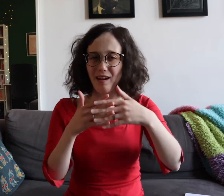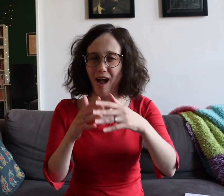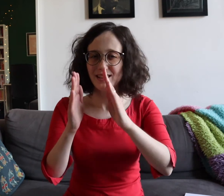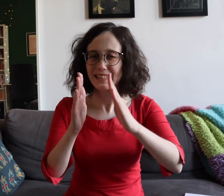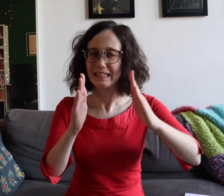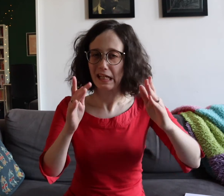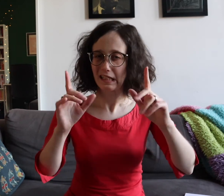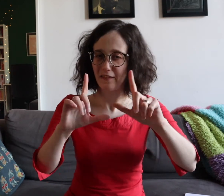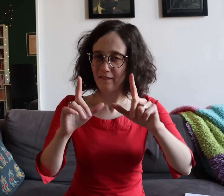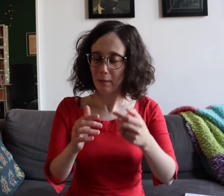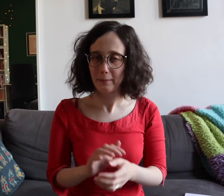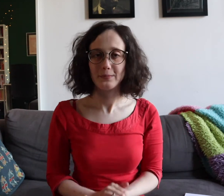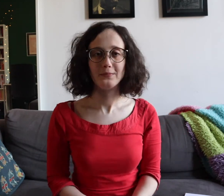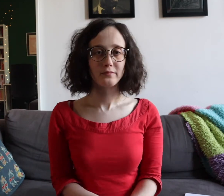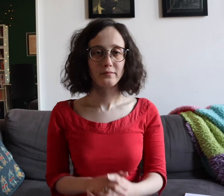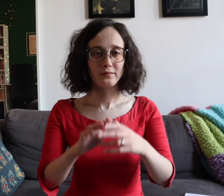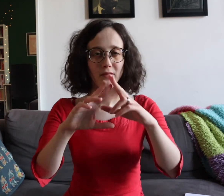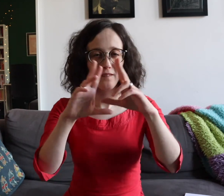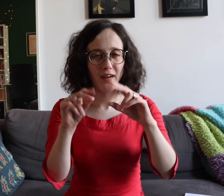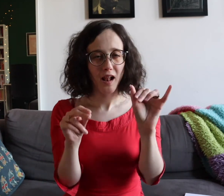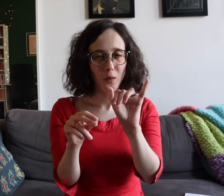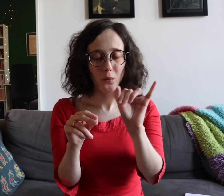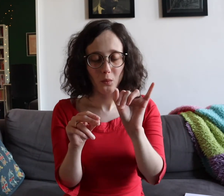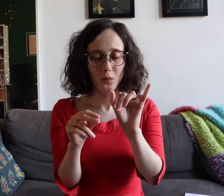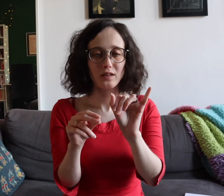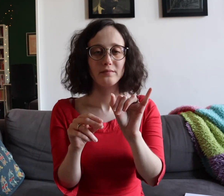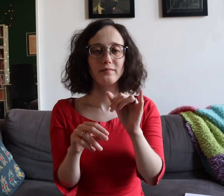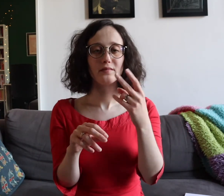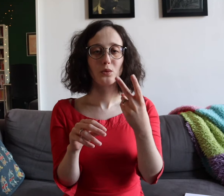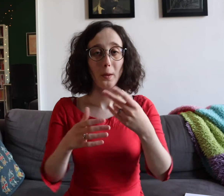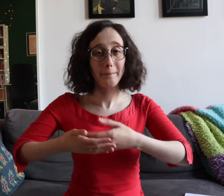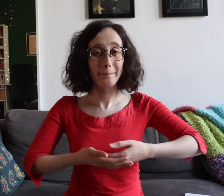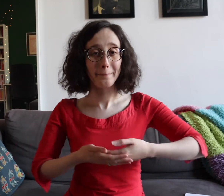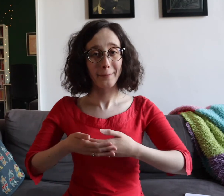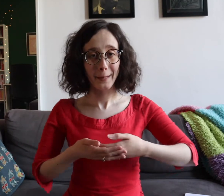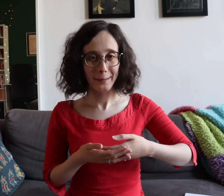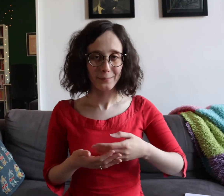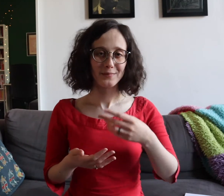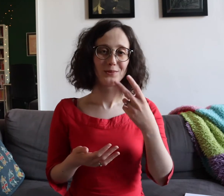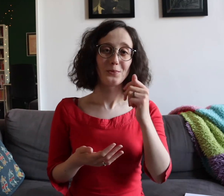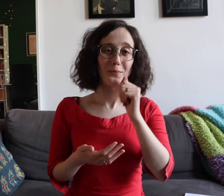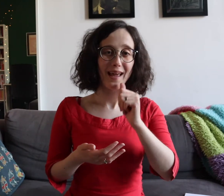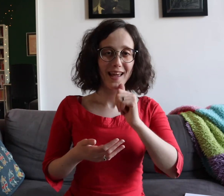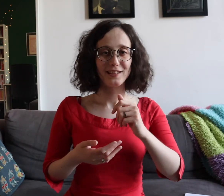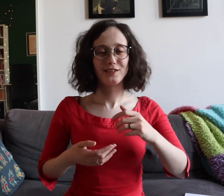It's an American tv series relating the story of two baby's, two girls